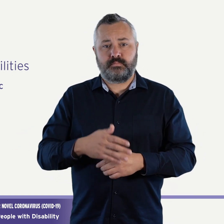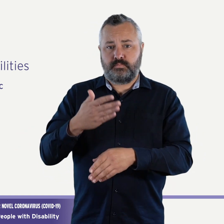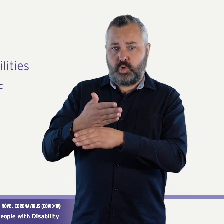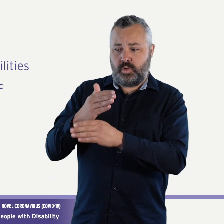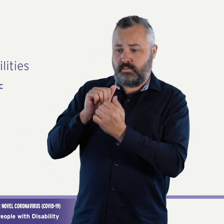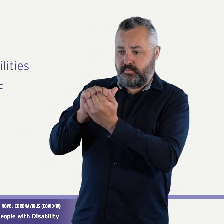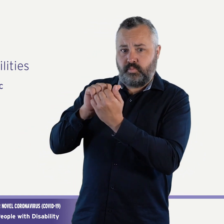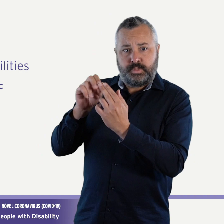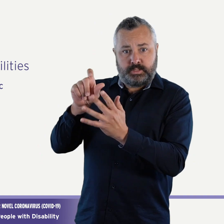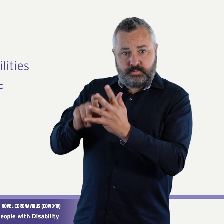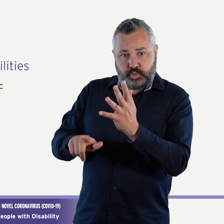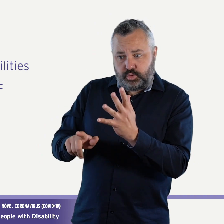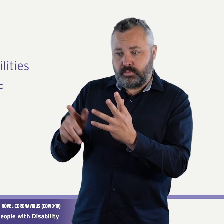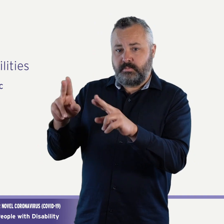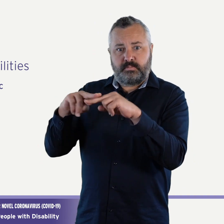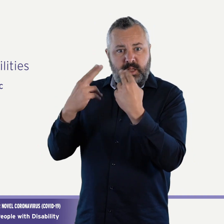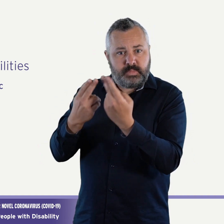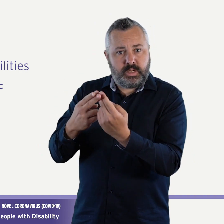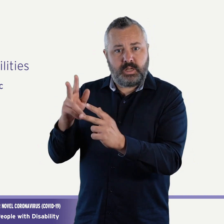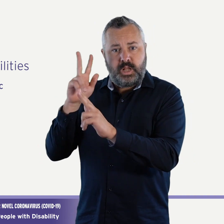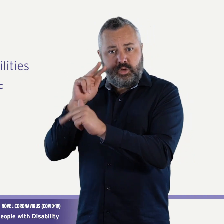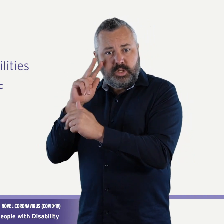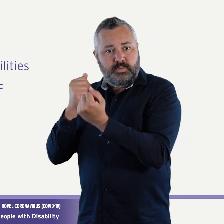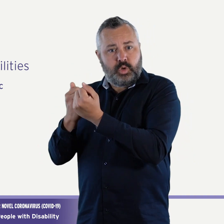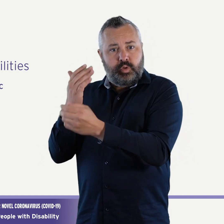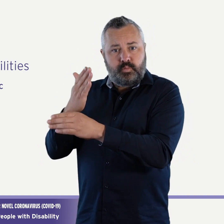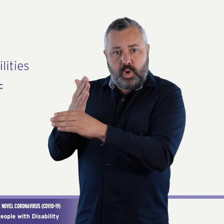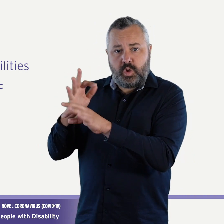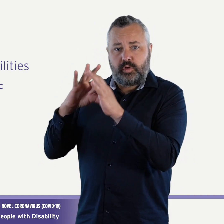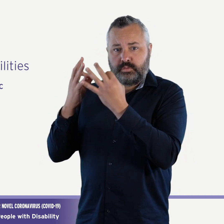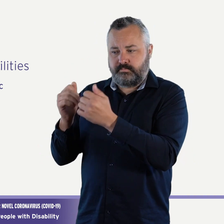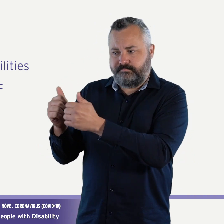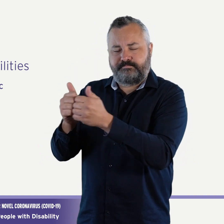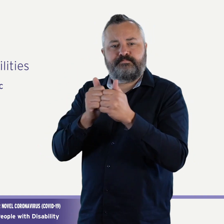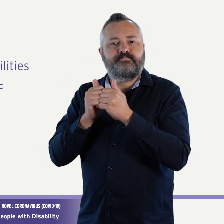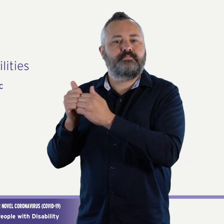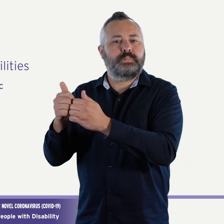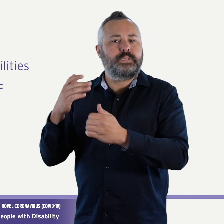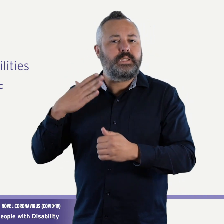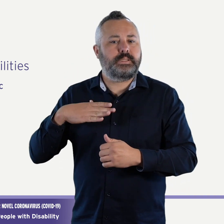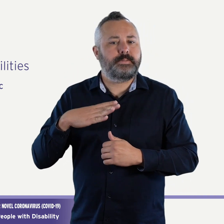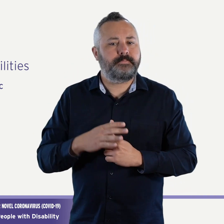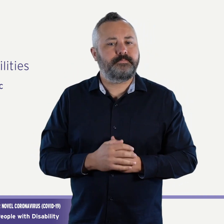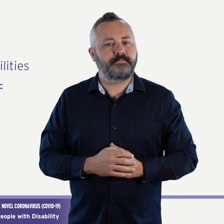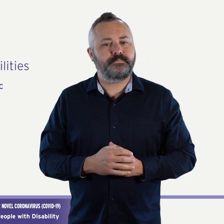collaboration with people with disability, their families, carers, support workers and stakeholder organisations.